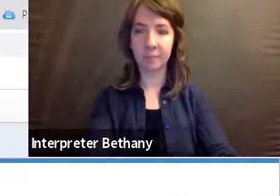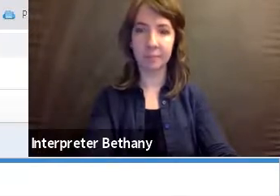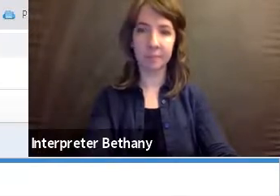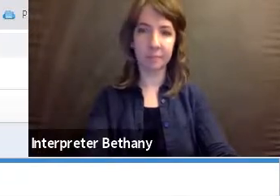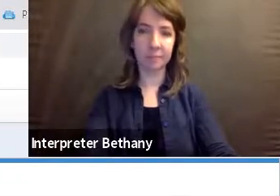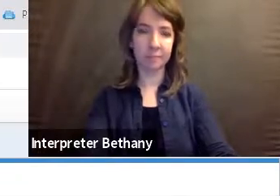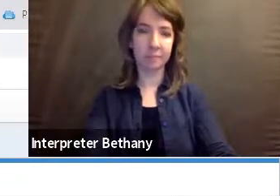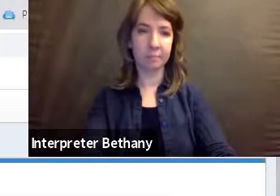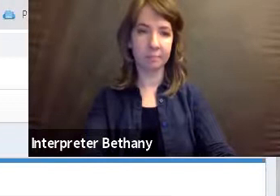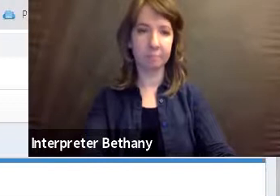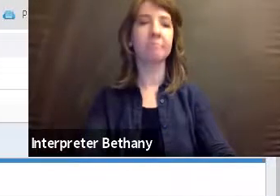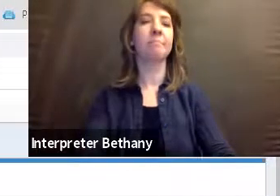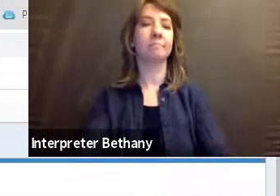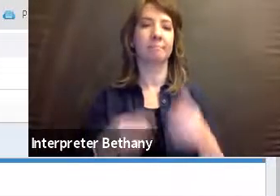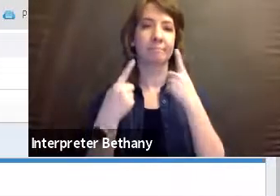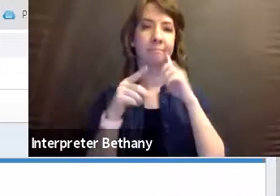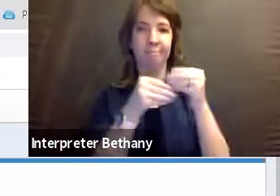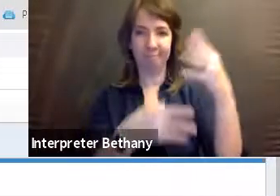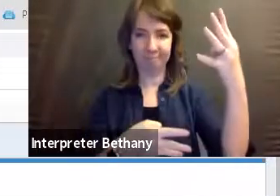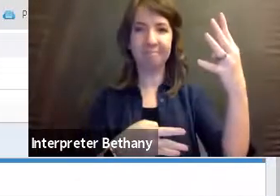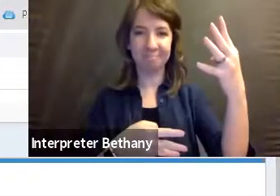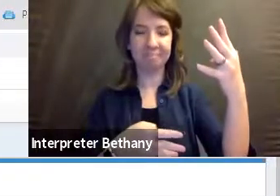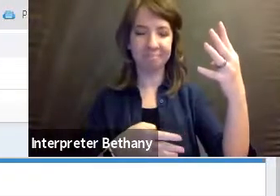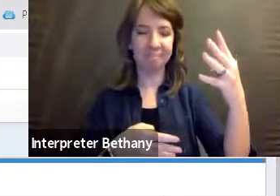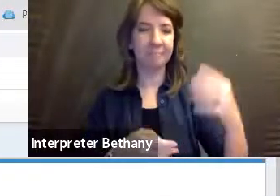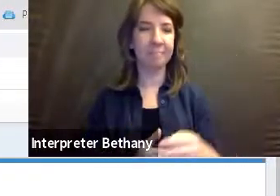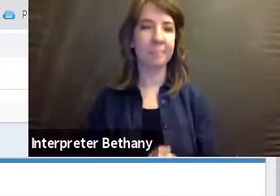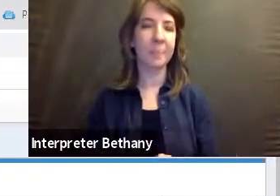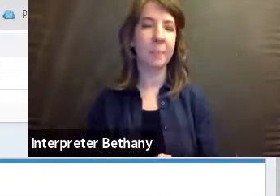Linda Kobashigawa: There we go. So I have a variety of different